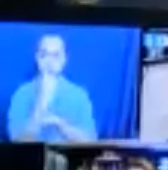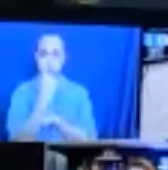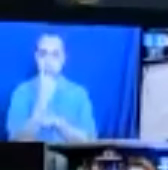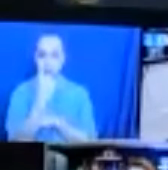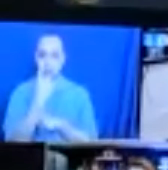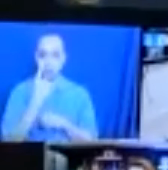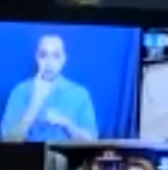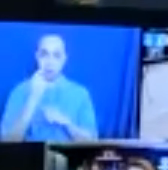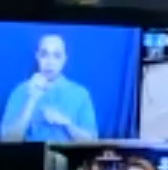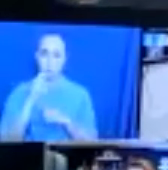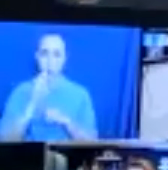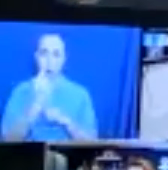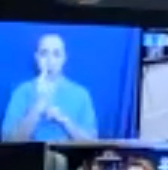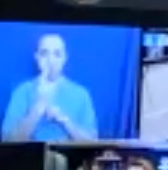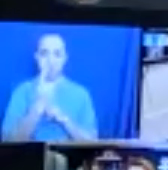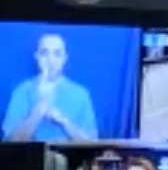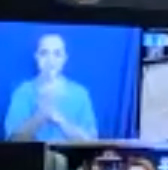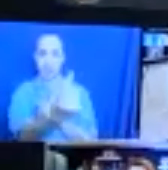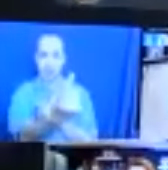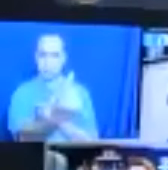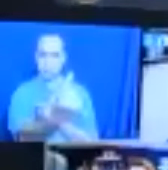OR THEY ARE KICKING GOING IN. SO THE STRAIGHT LINE IS THE